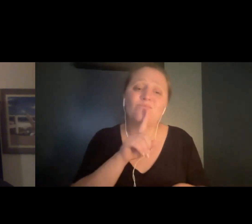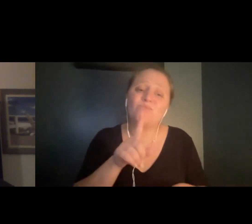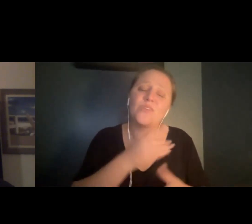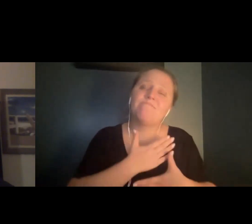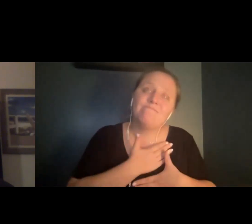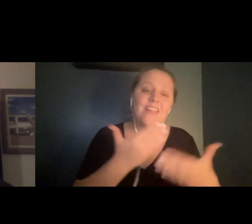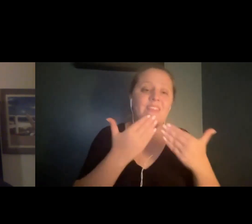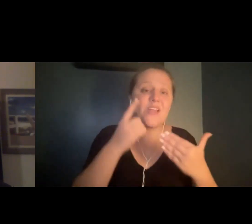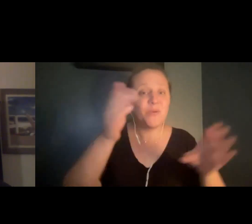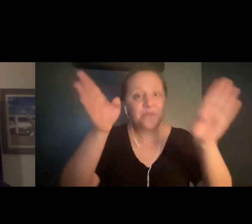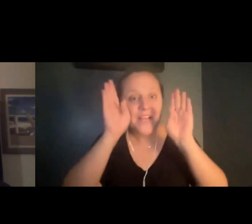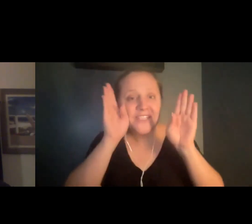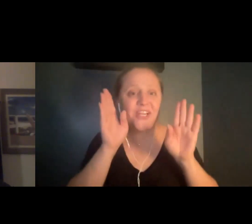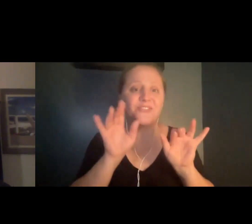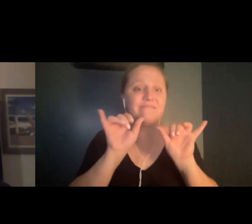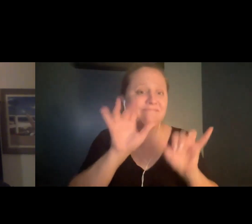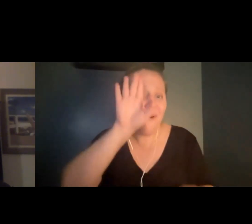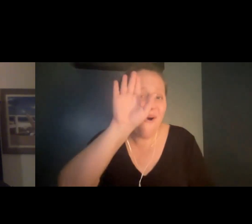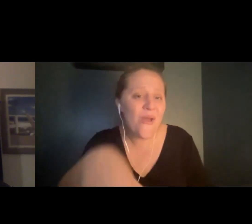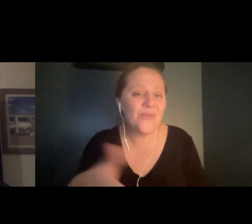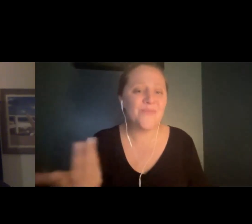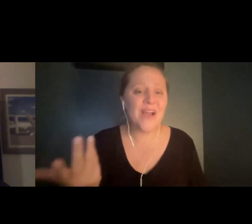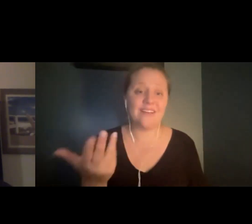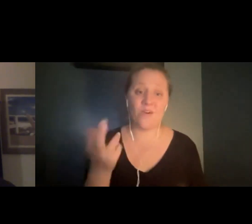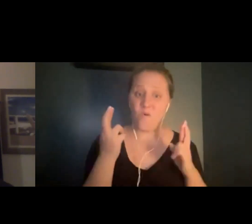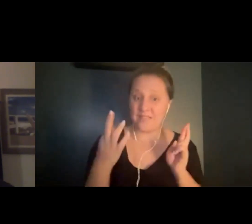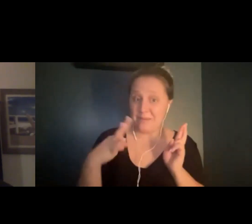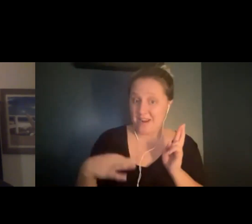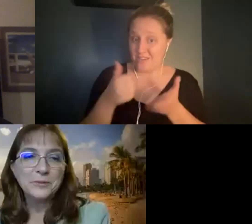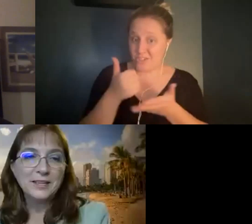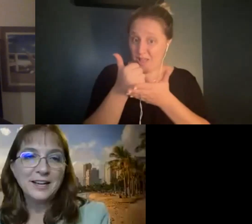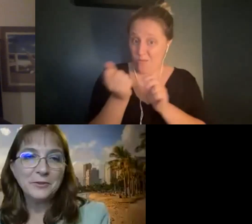attention and I hope this was beneficial and helpful to you and we'll send out